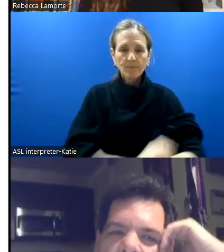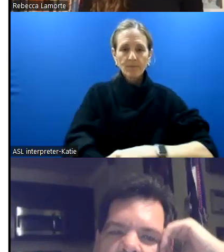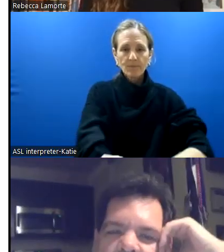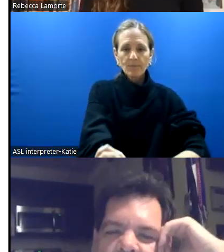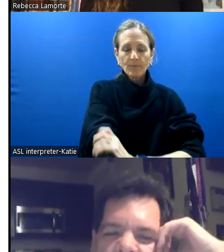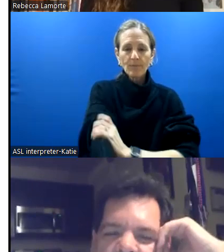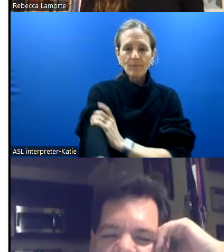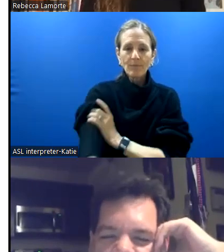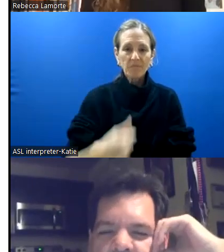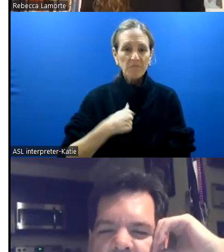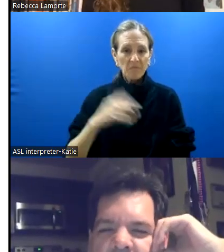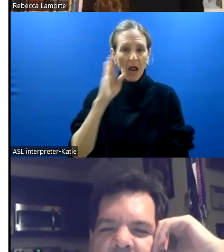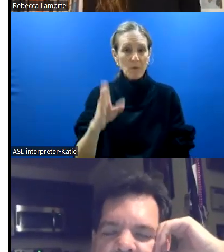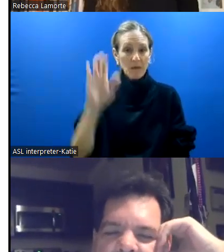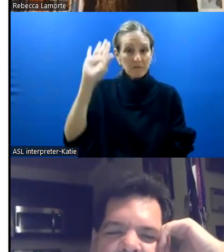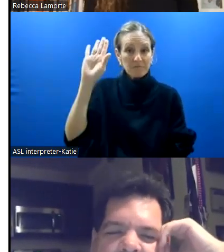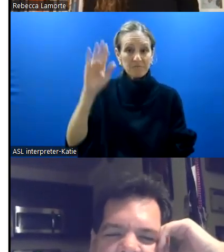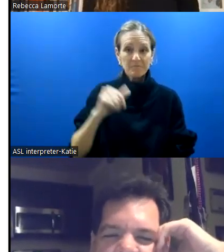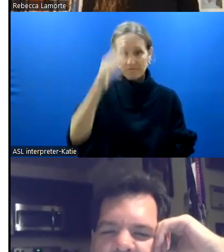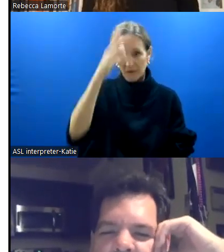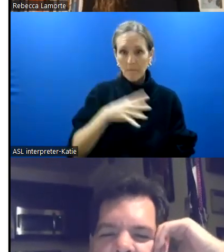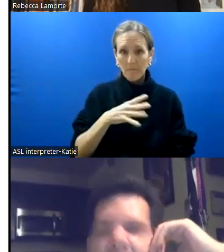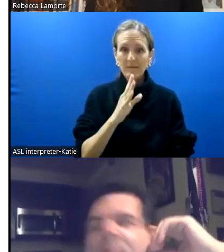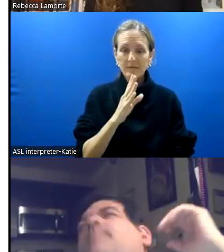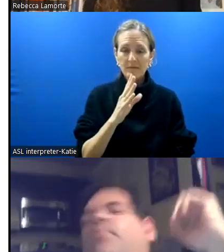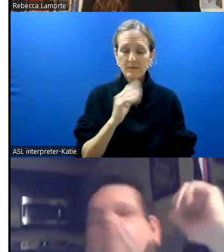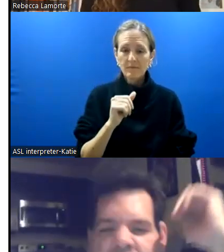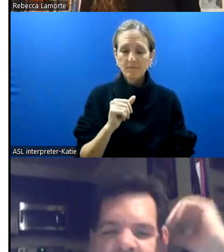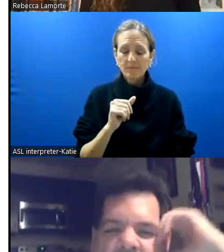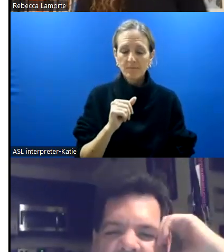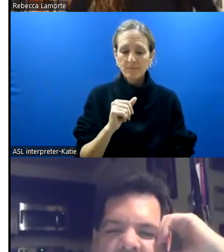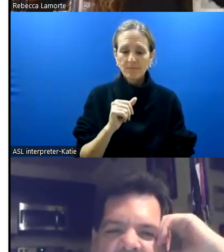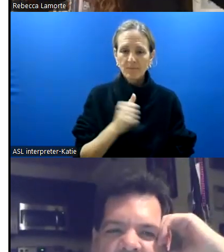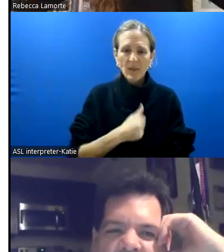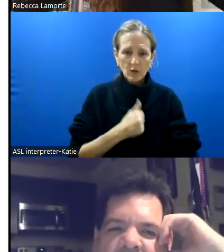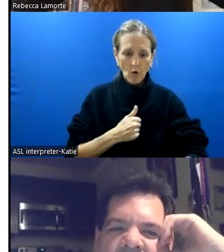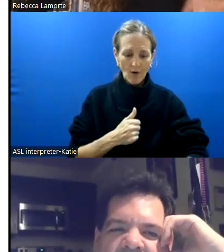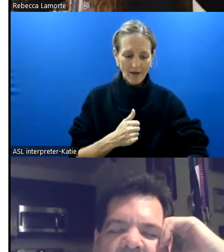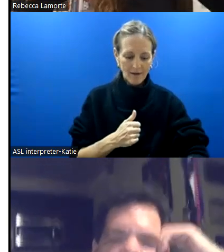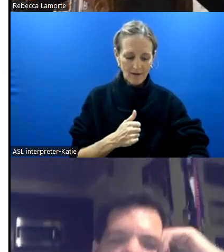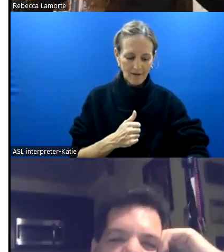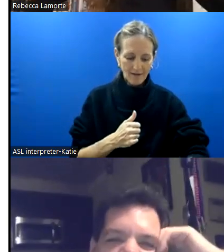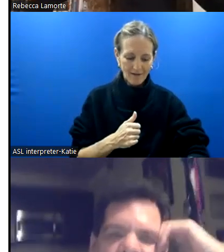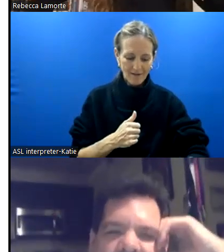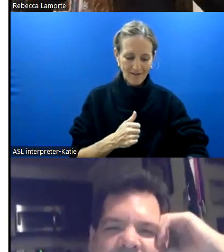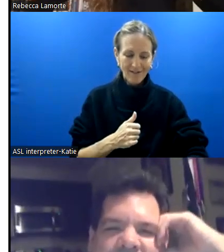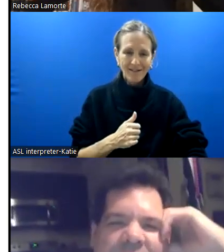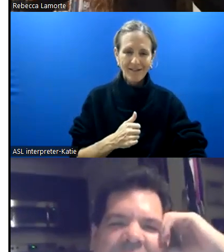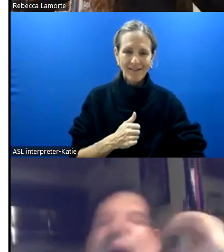I'll go first. Sorry. No apologies. We're not apologizing for taking up space